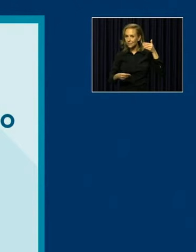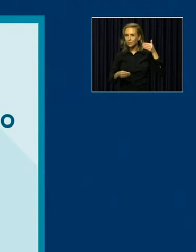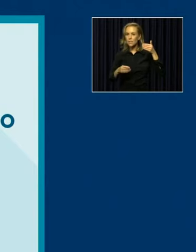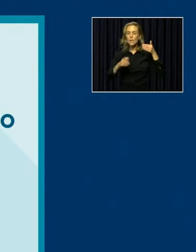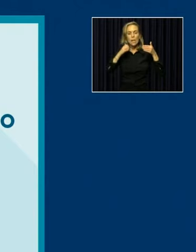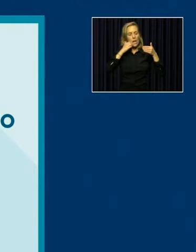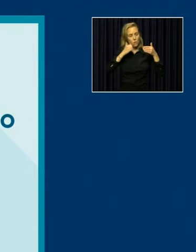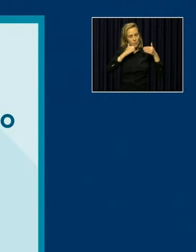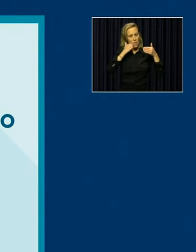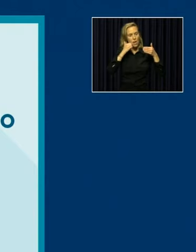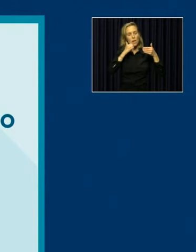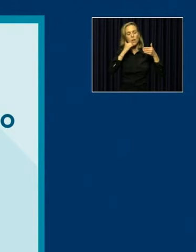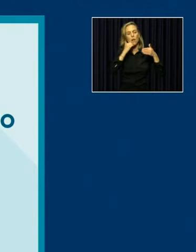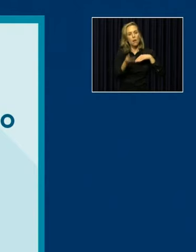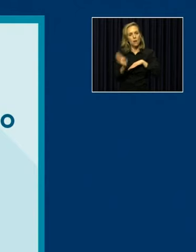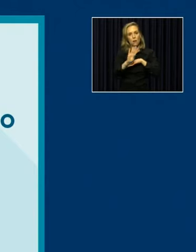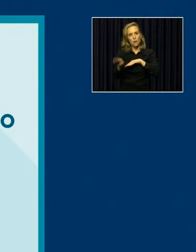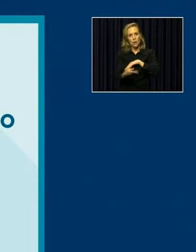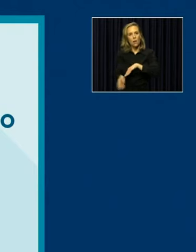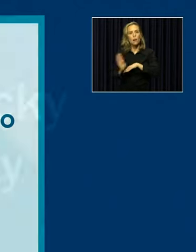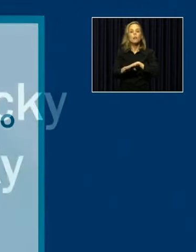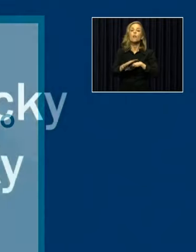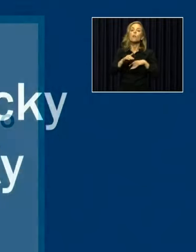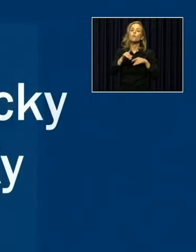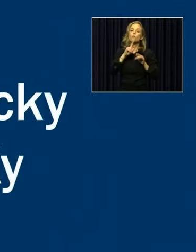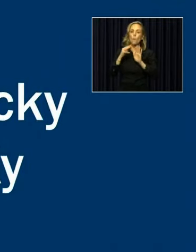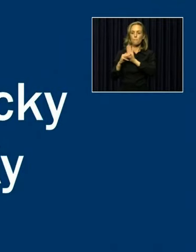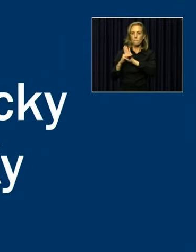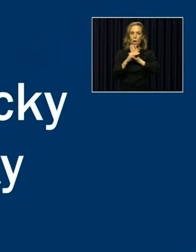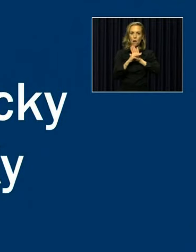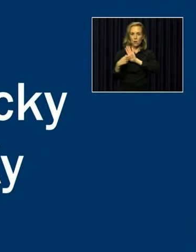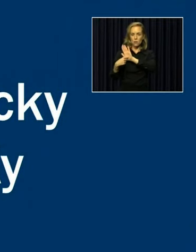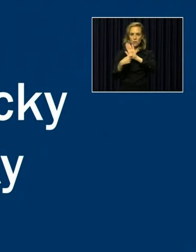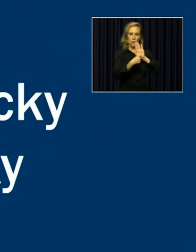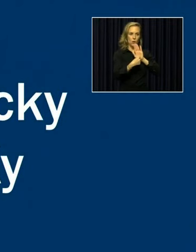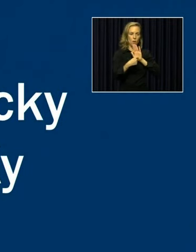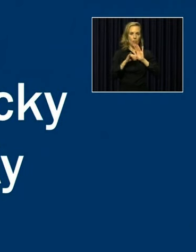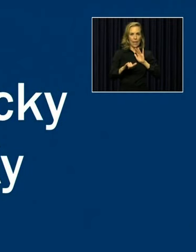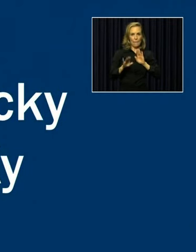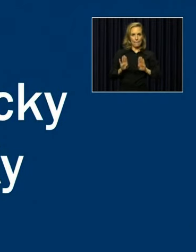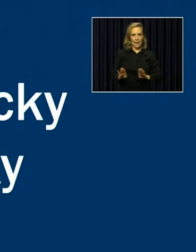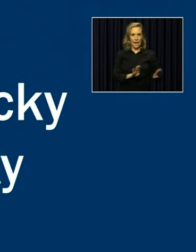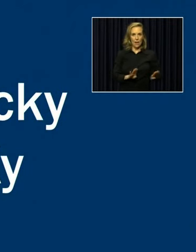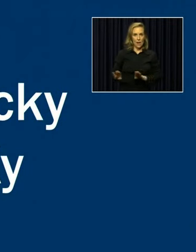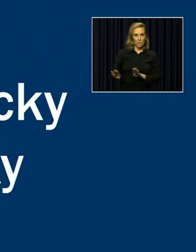JUST LOOK AT THIS PICTURE. THIS IS THE PPE THAT WE TALK ABOUT THAT'S DESPERATELY NEEDED